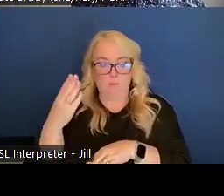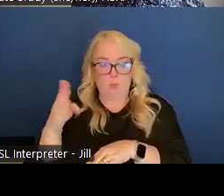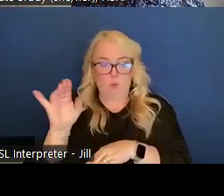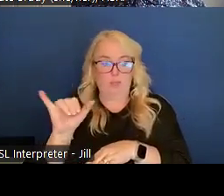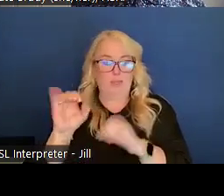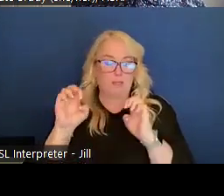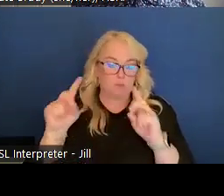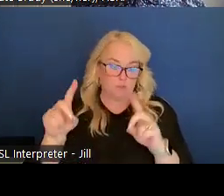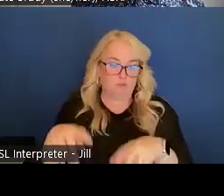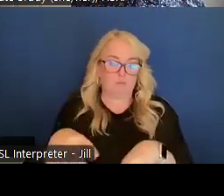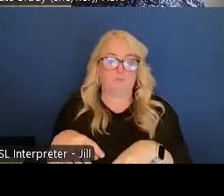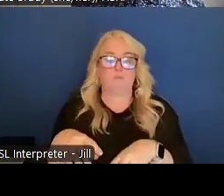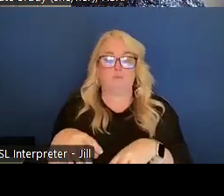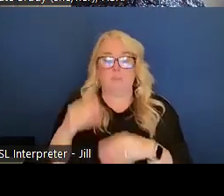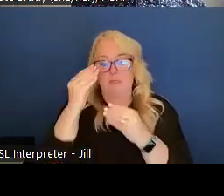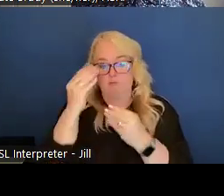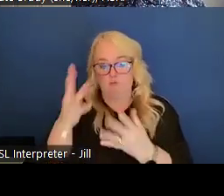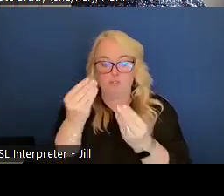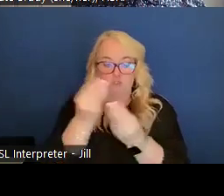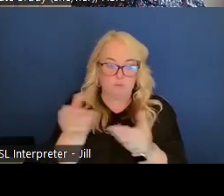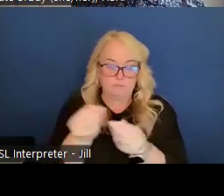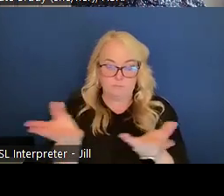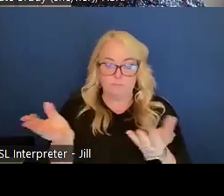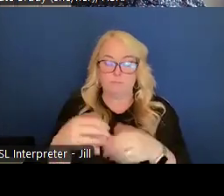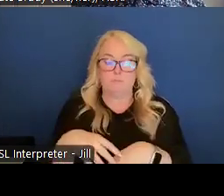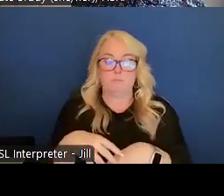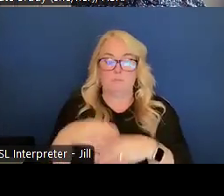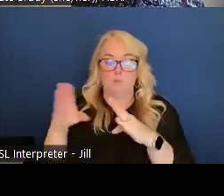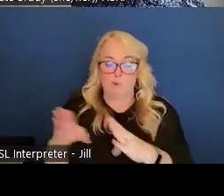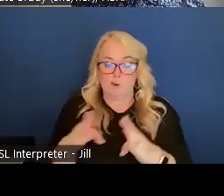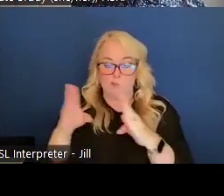education, information dissemination, preparation, and